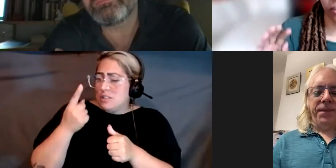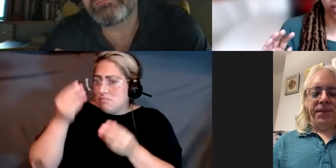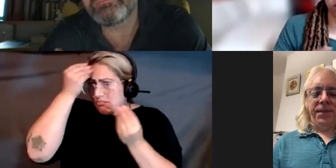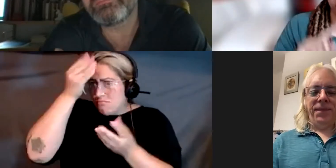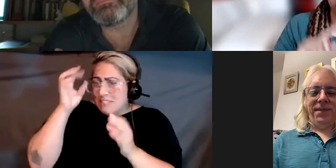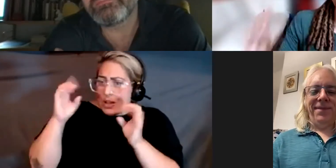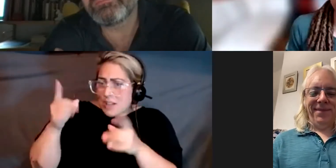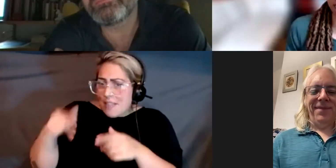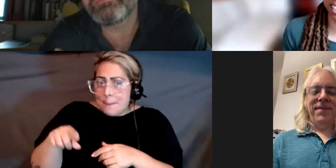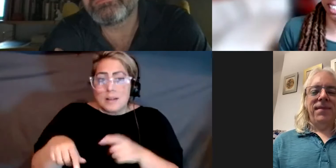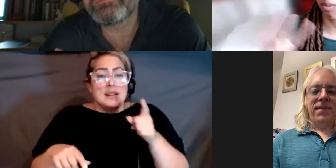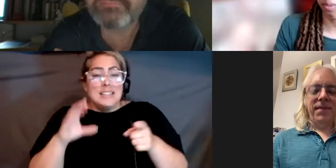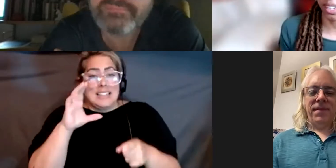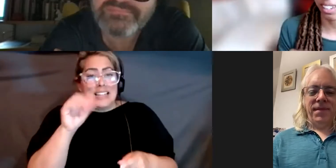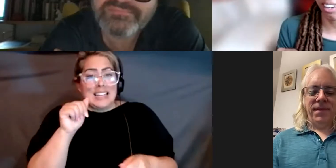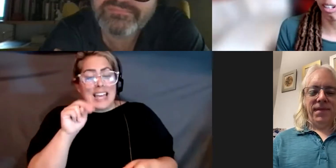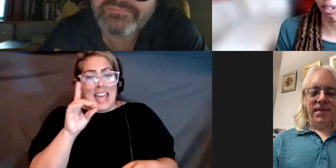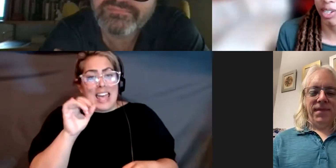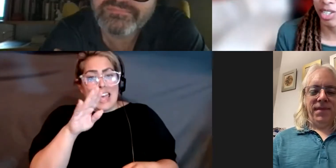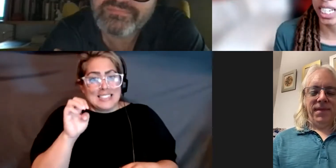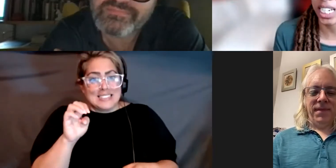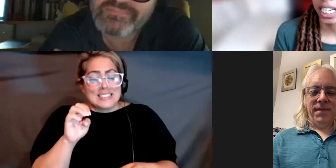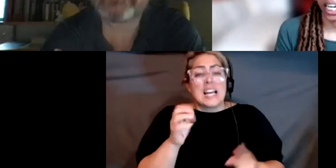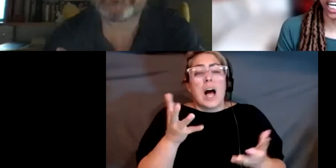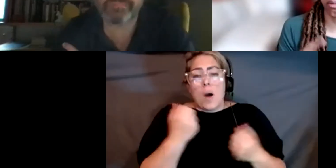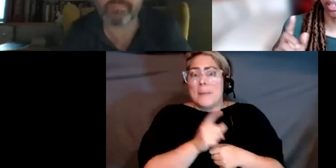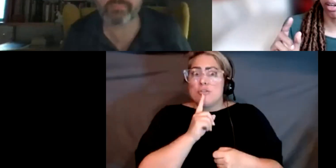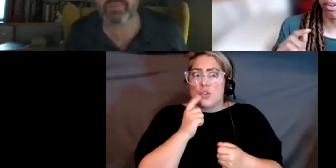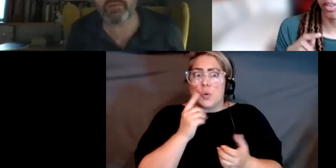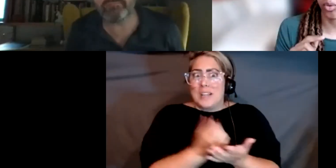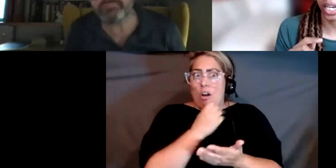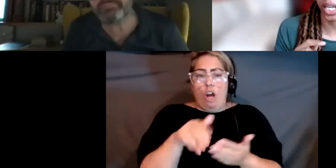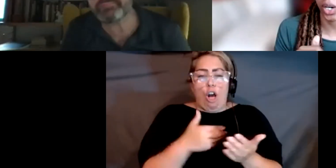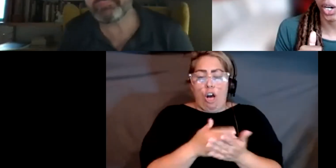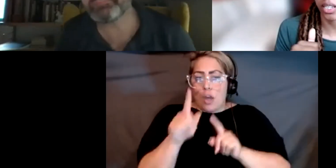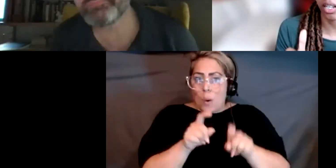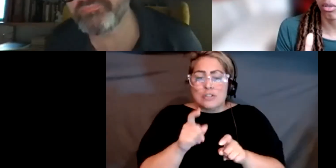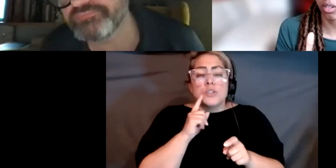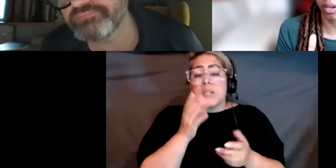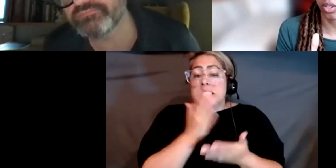in. I will lump of you together. I see questions about do we think